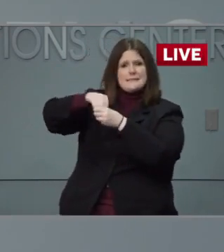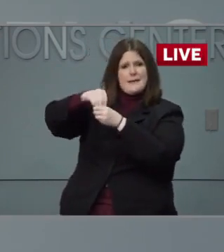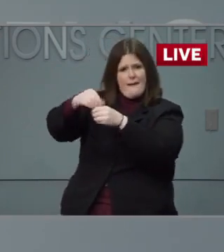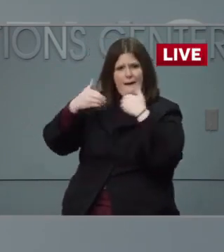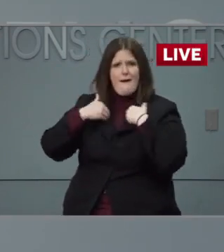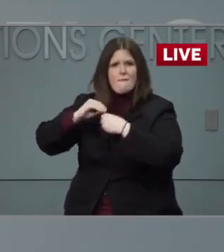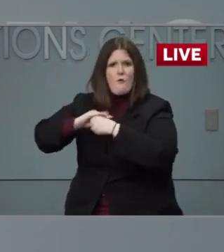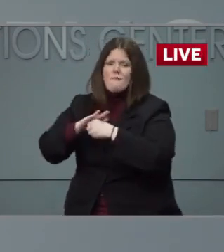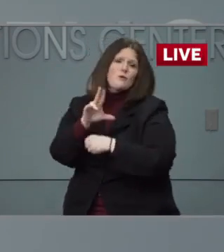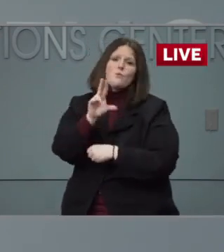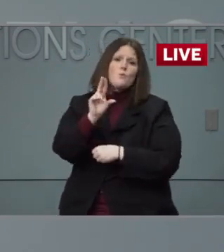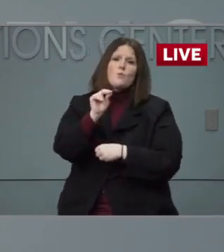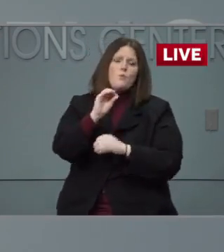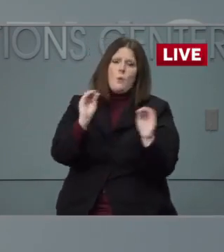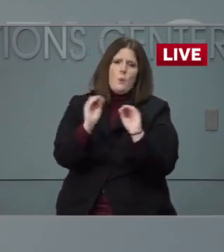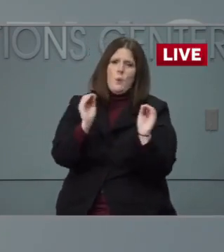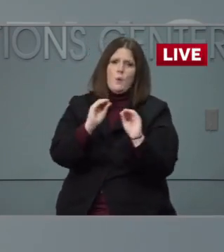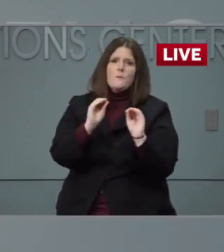YOU CANNOT GET COVID-19 FROM THE VACCINE.